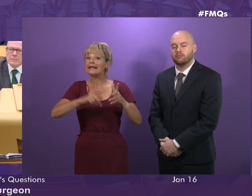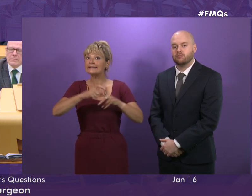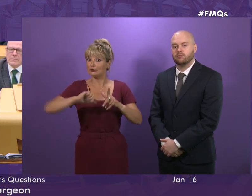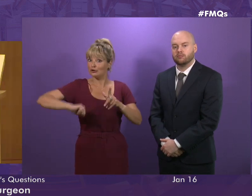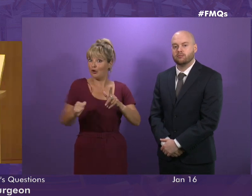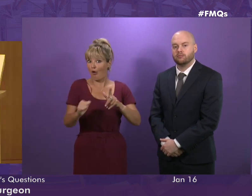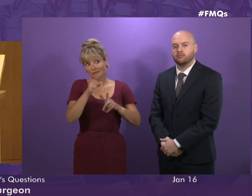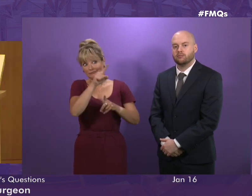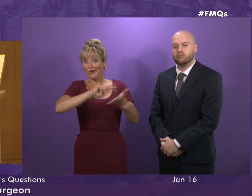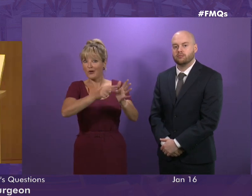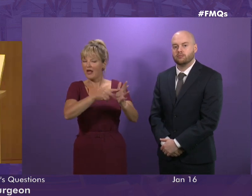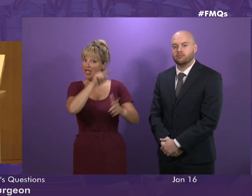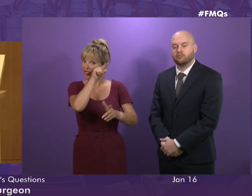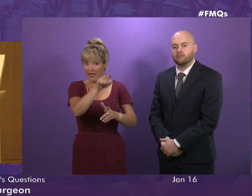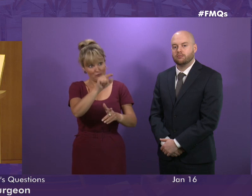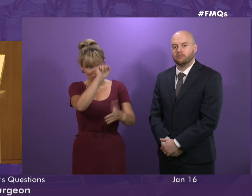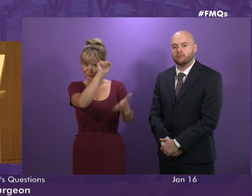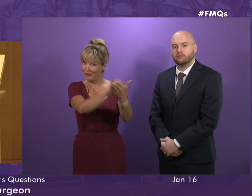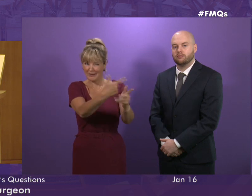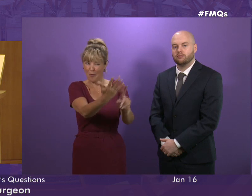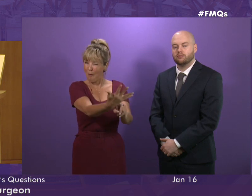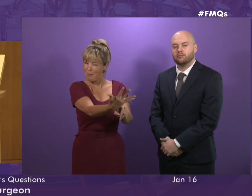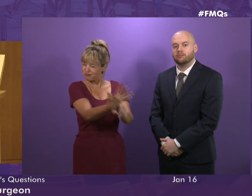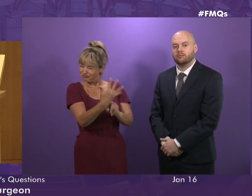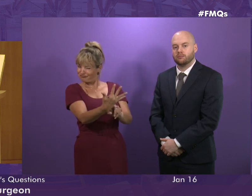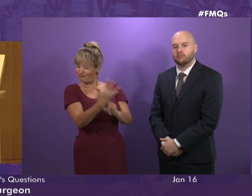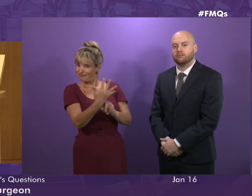which rightly keeps pressure on the Scottish Government to do everything that we can. We